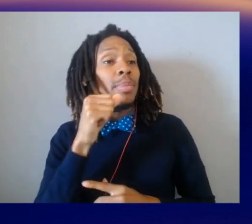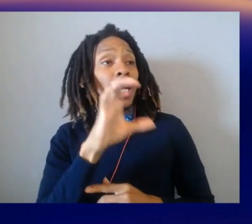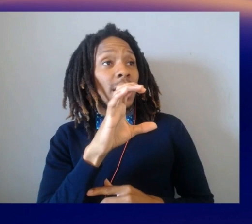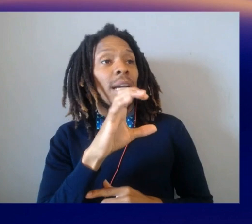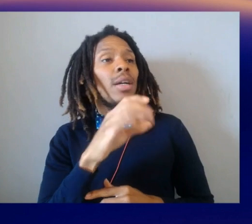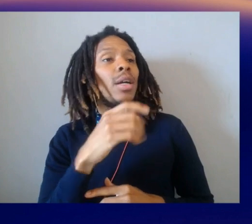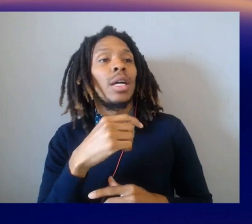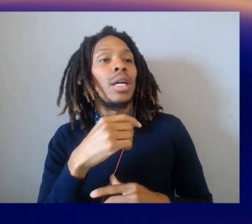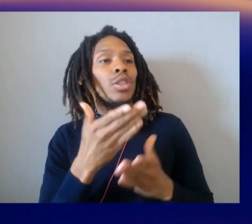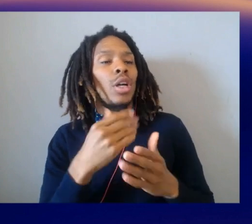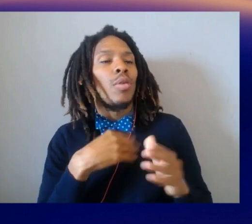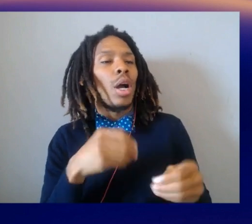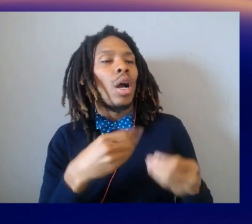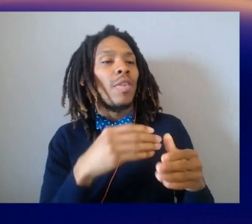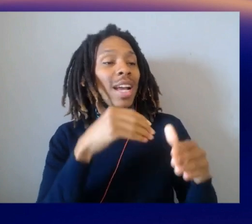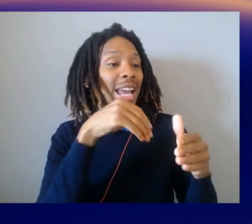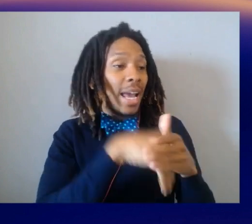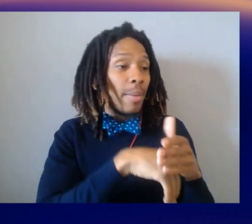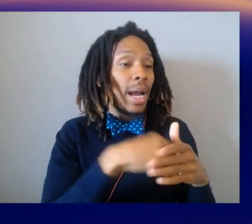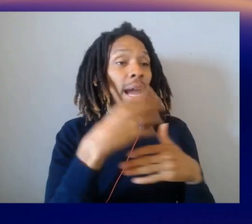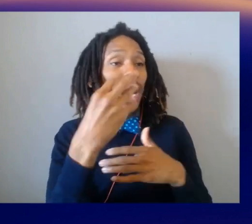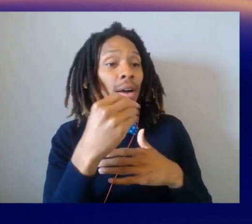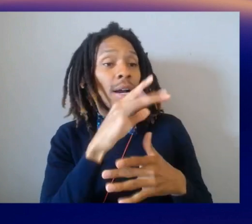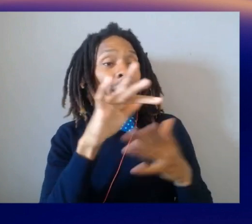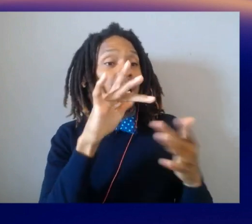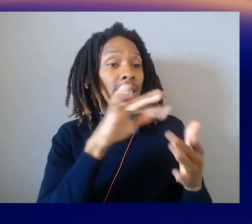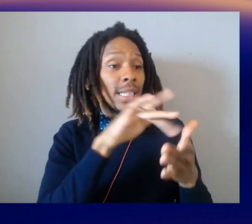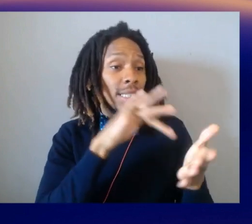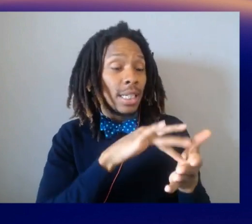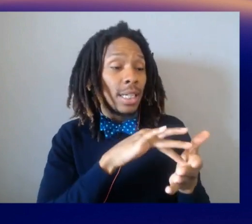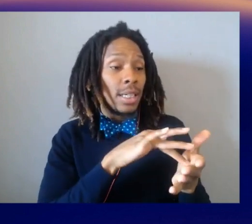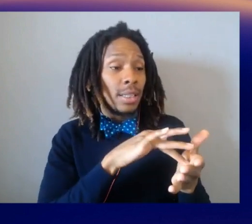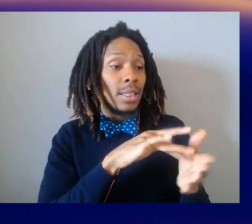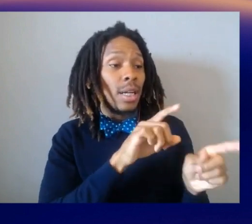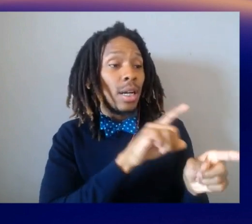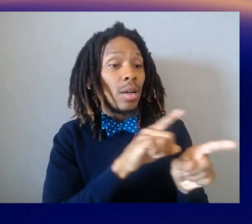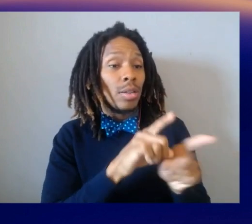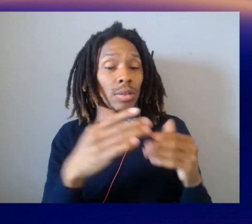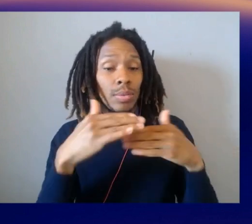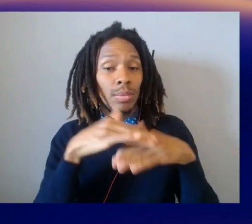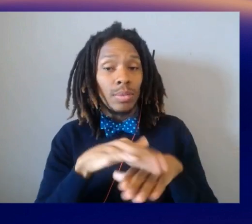that allows inbound outbound contact center but can also be integrated with chat and omnichannel communications